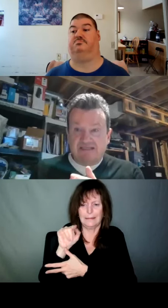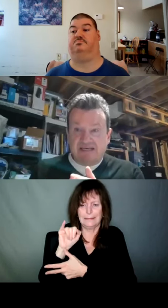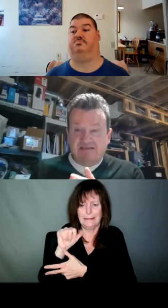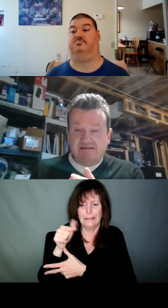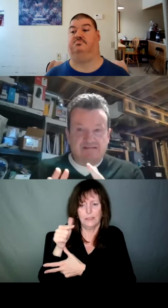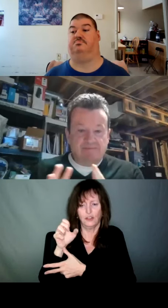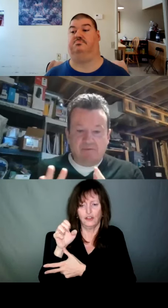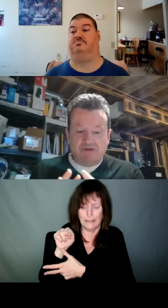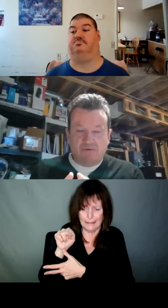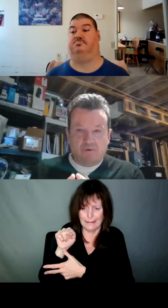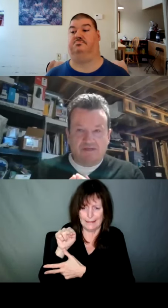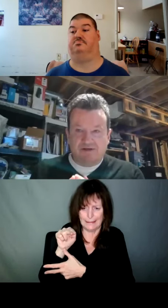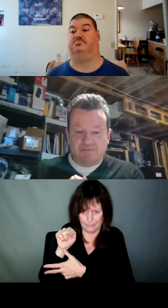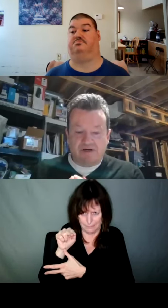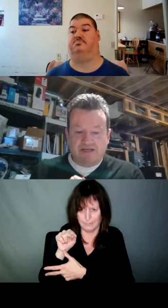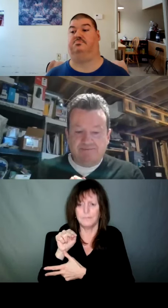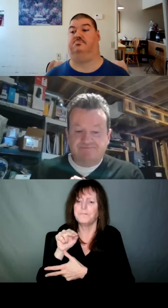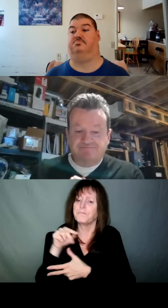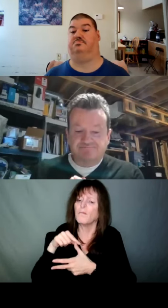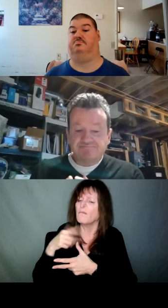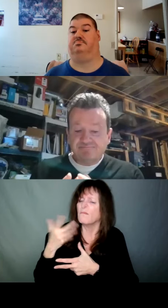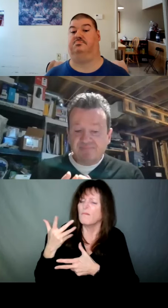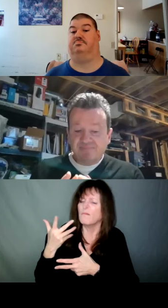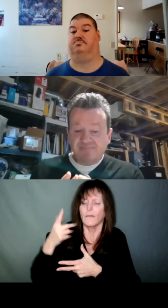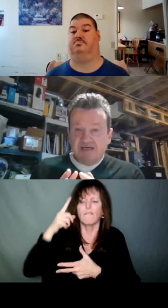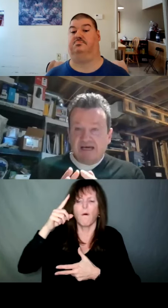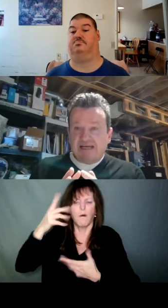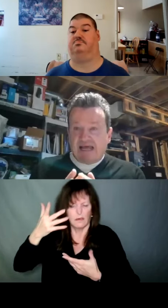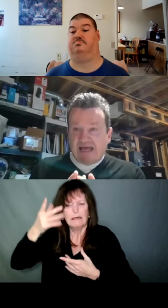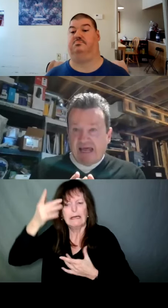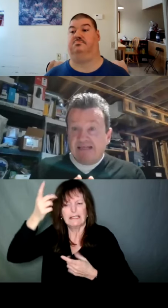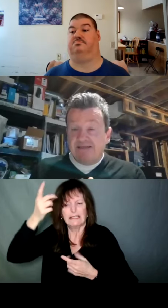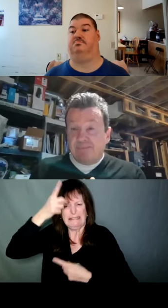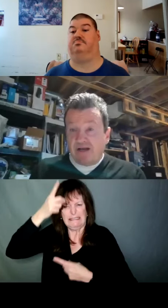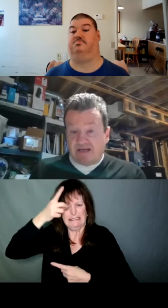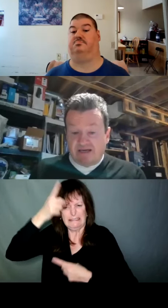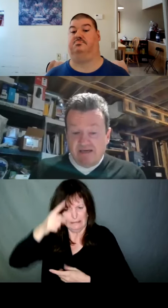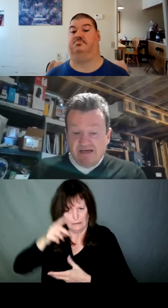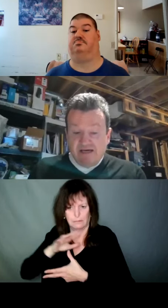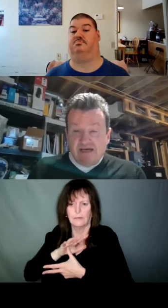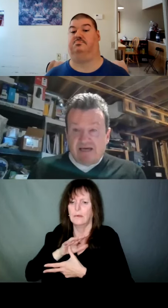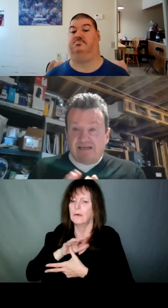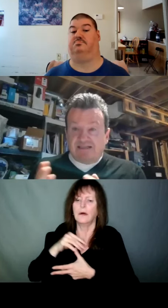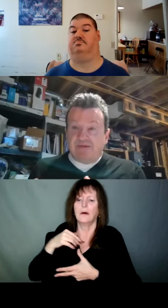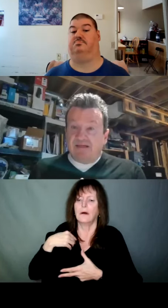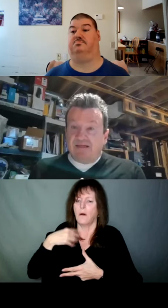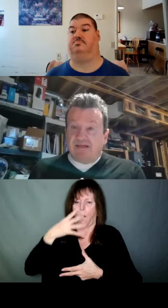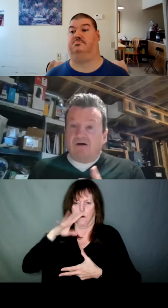remember. The first word is antigen . An antigen can be considered a disease.